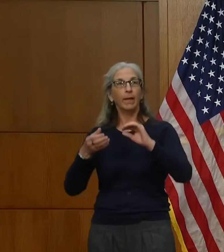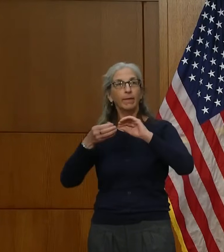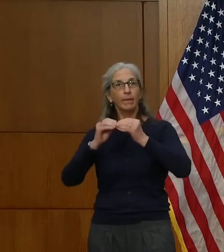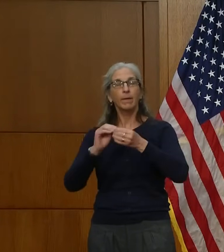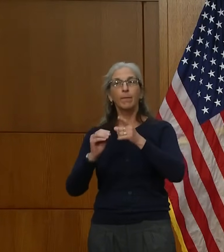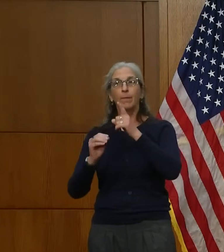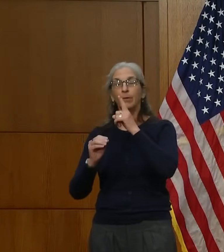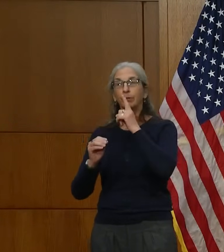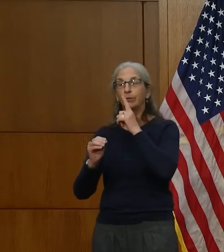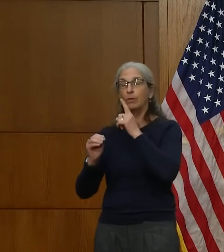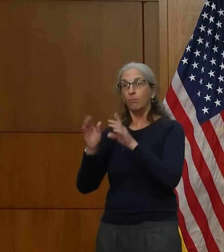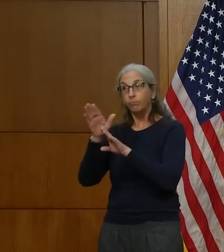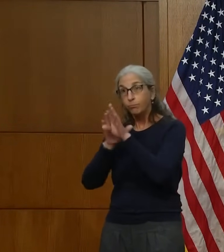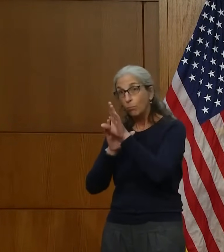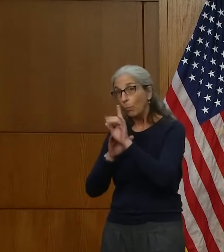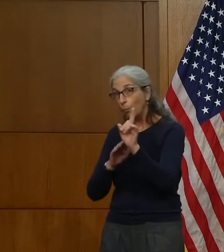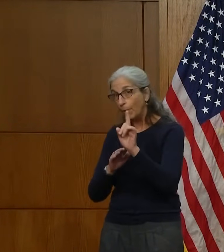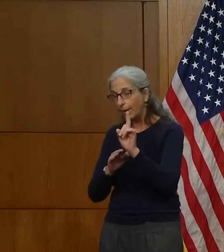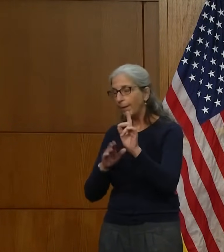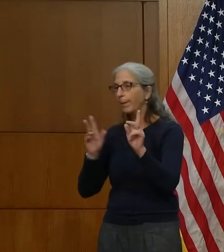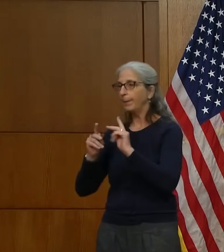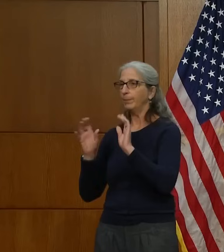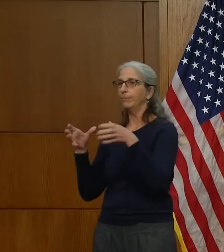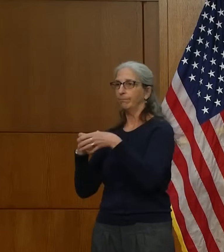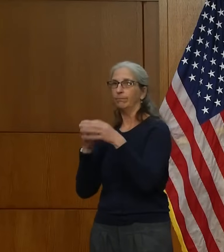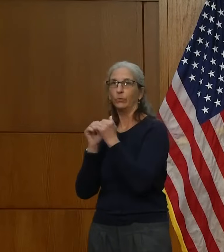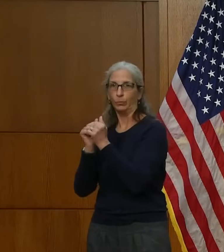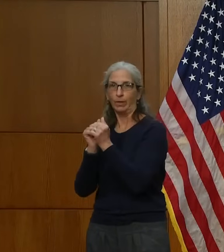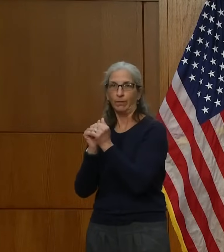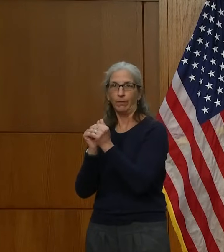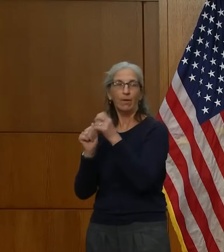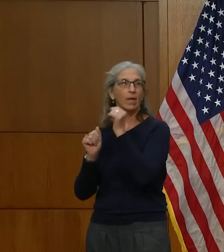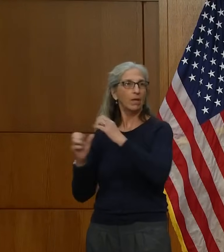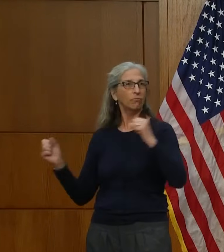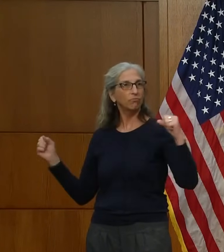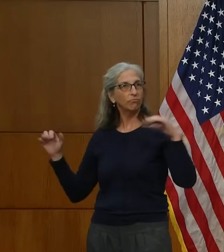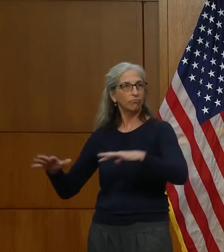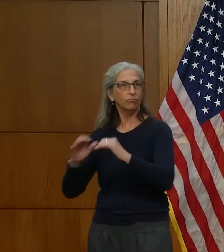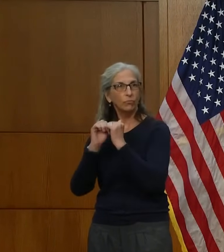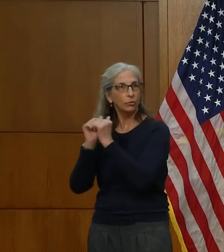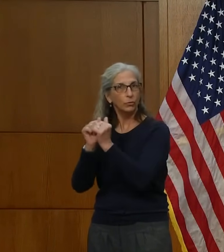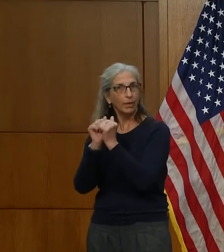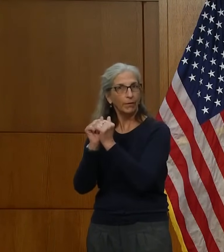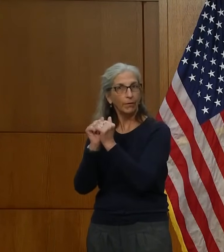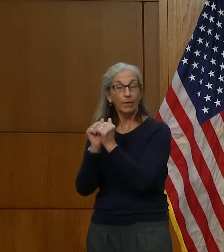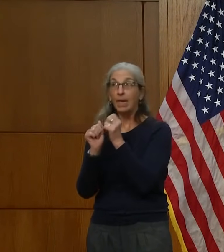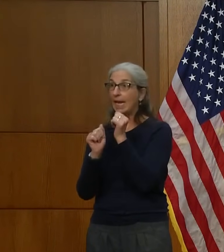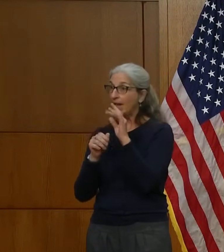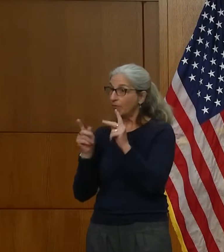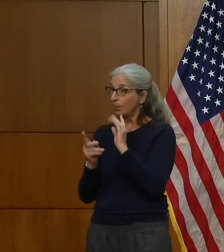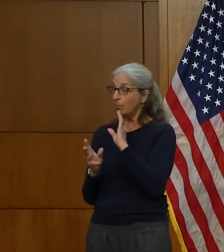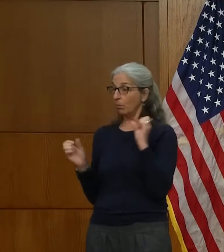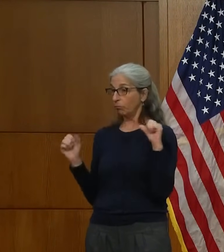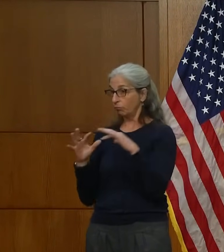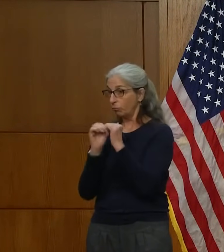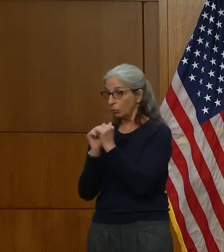MENTIONED DURING MY INITIAL COMMENTS. THEY'RE HAPPENING